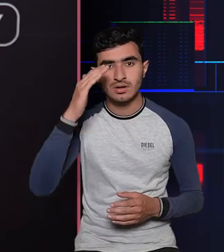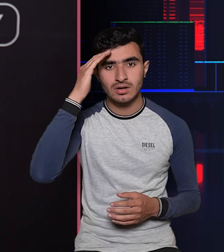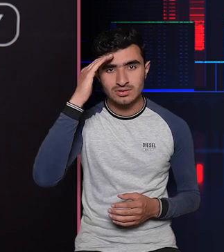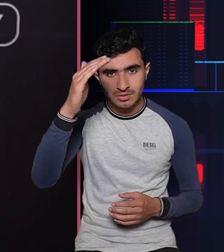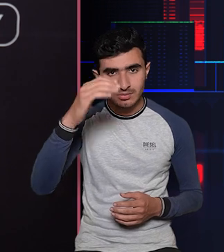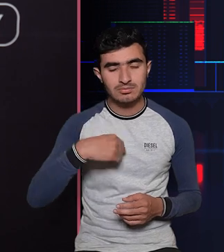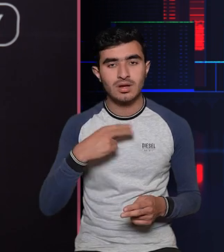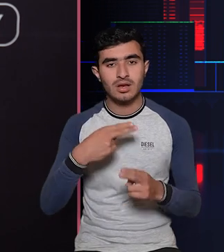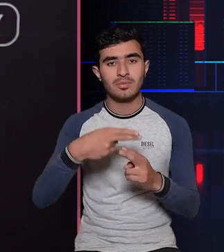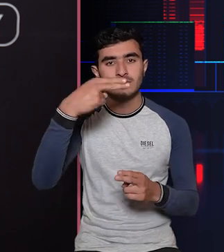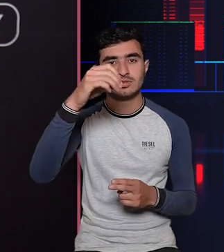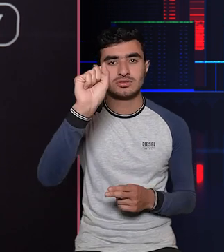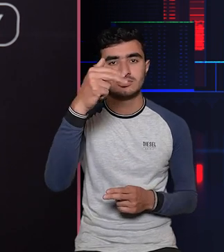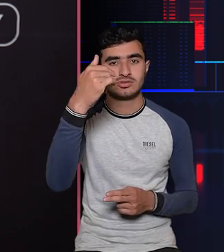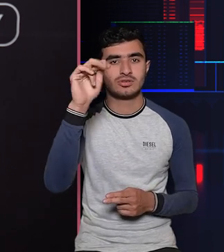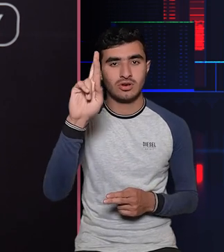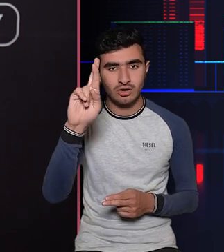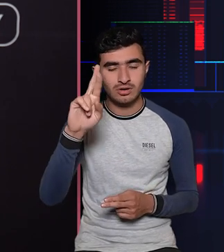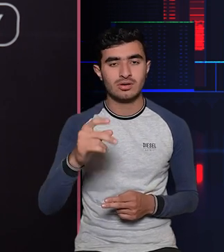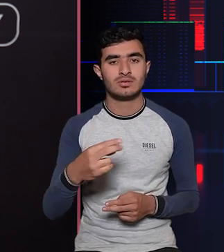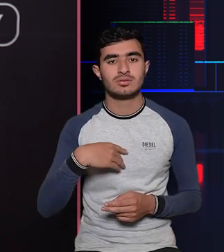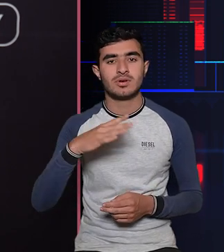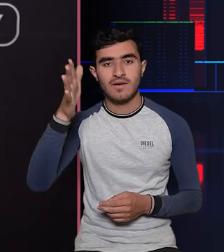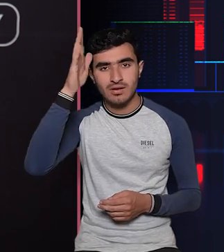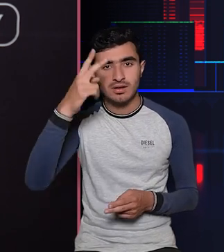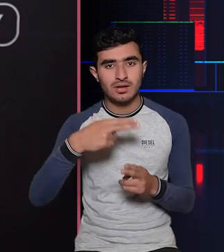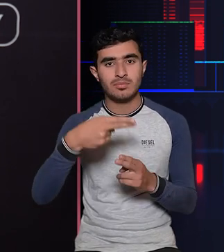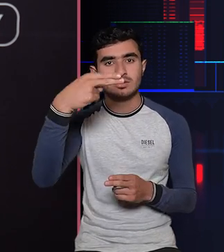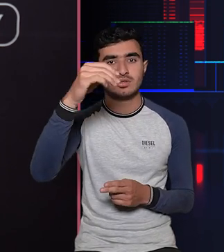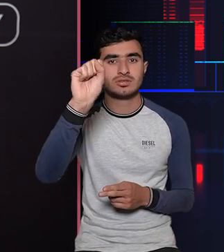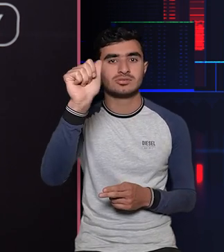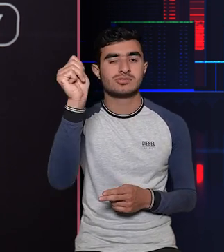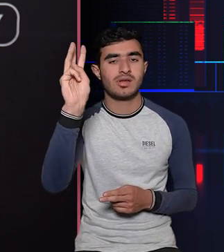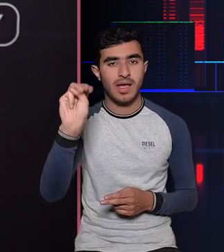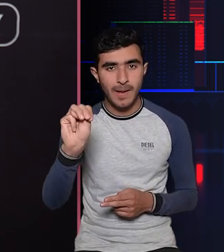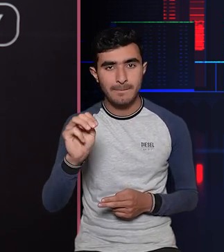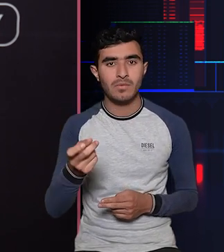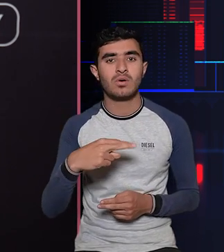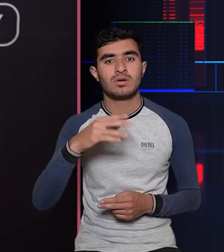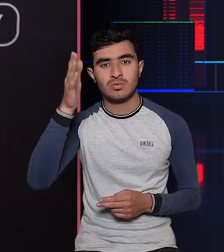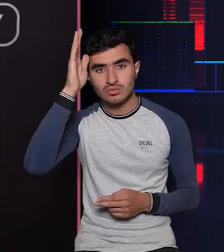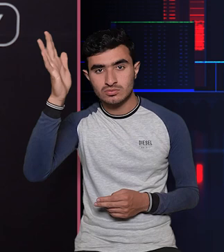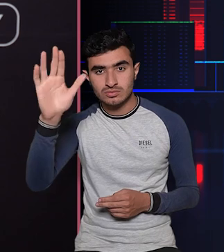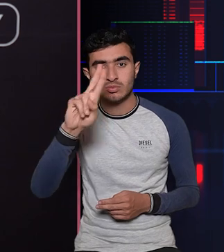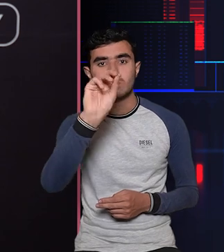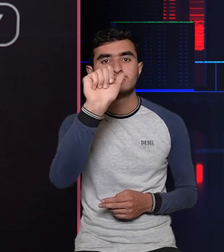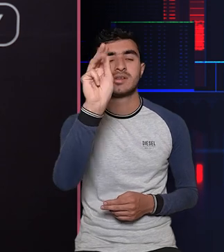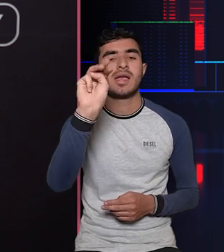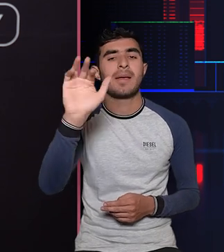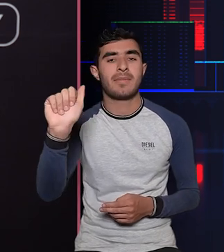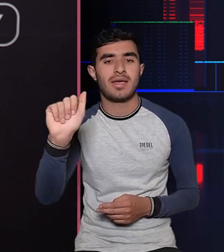Assalam-Alaikum! My name is Hashay Hisham Khan, son of Hisham Usama Khan, grandson of Usama Tariq Khan and